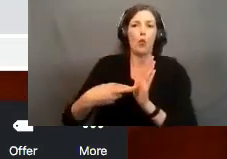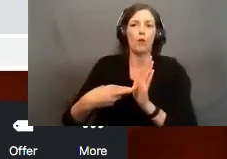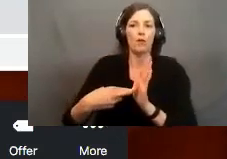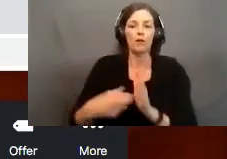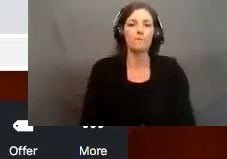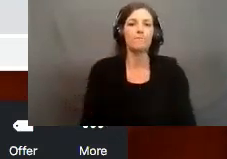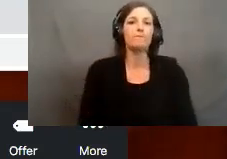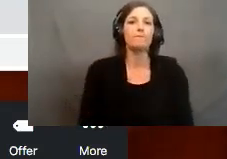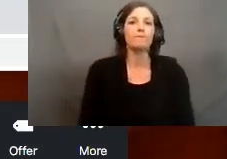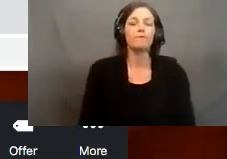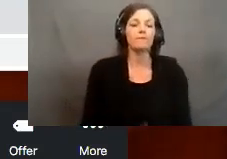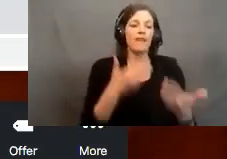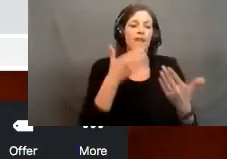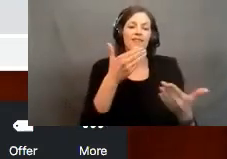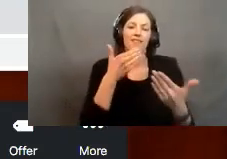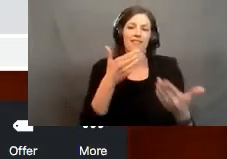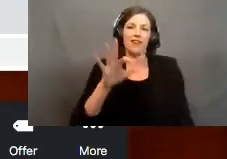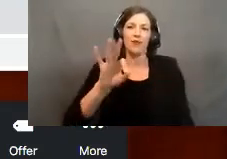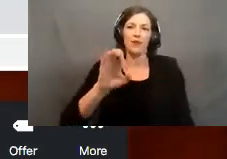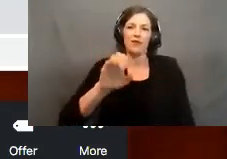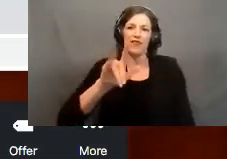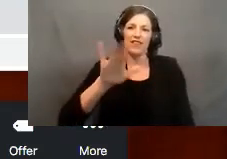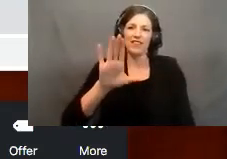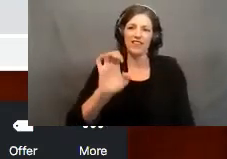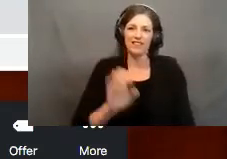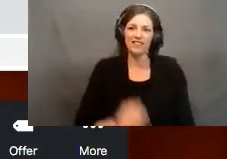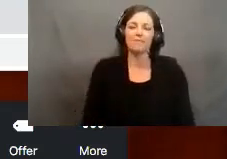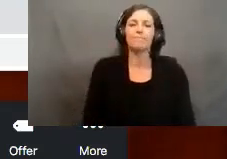Thank you, going back on the previous question.